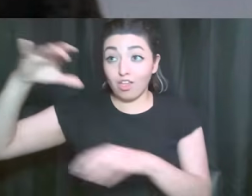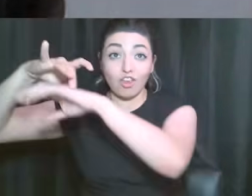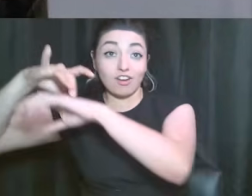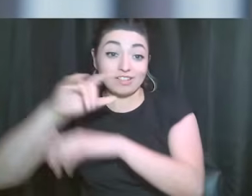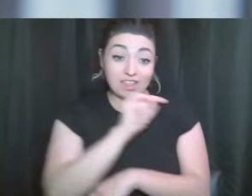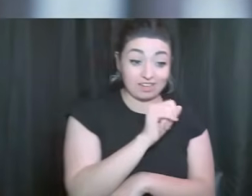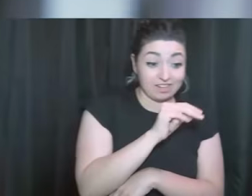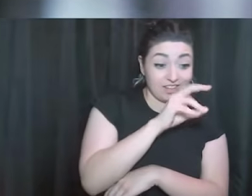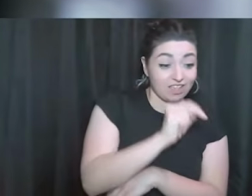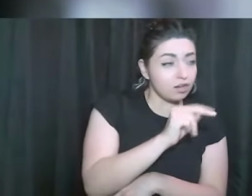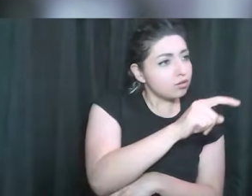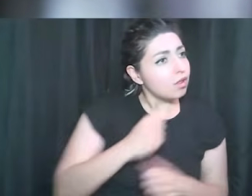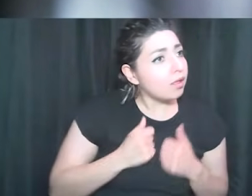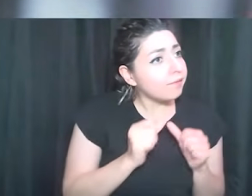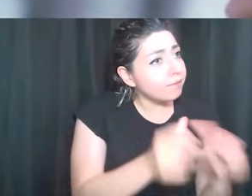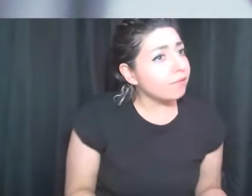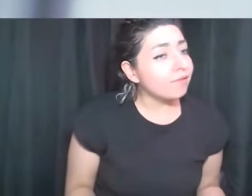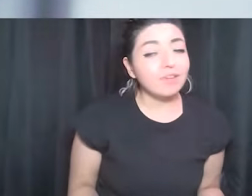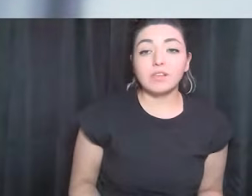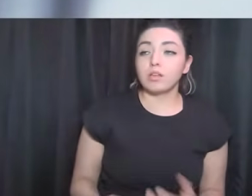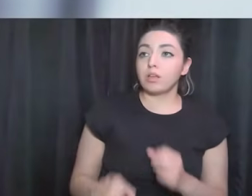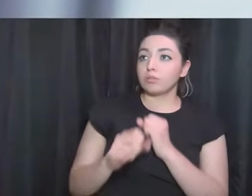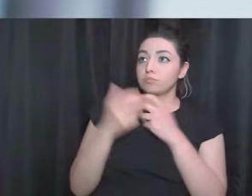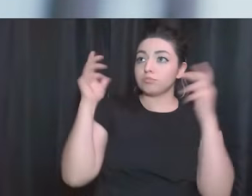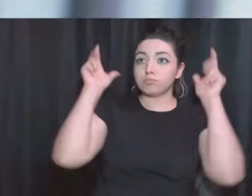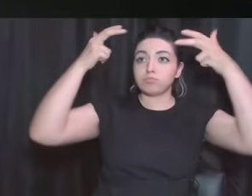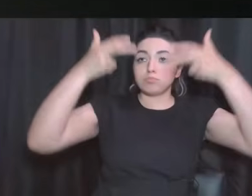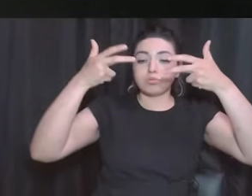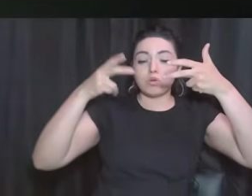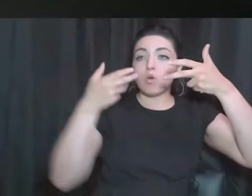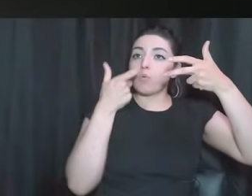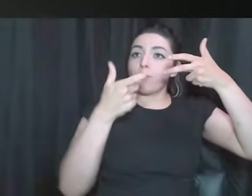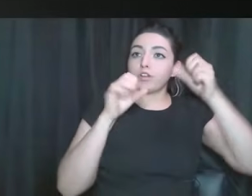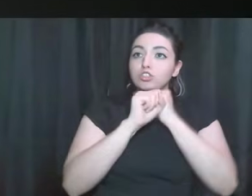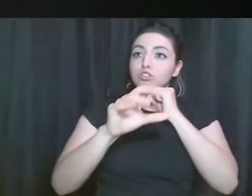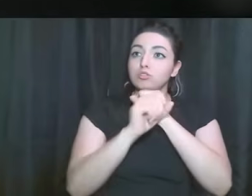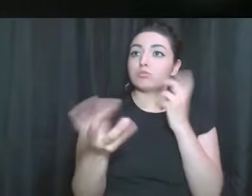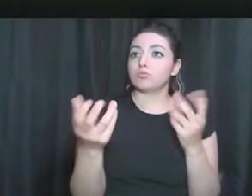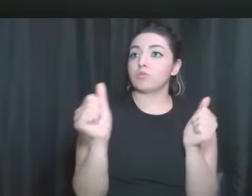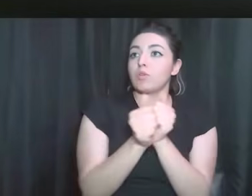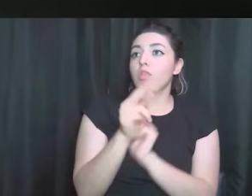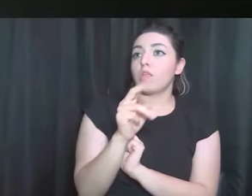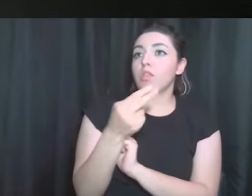Earth to tin can. You in there? I'm watching the news on my HUD. Huh. Machines.